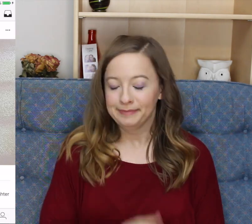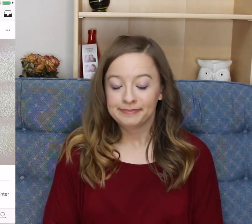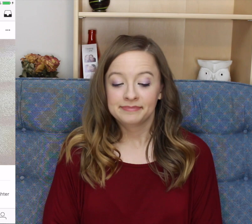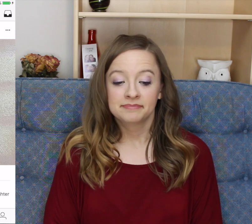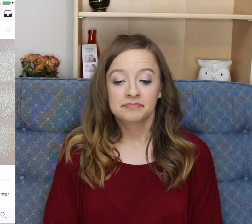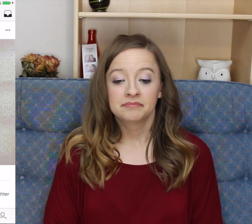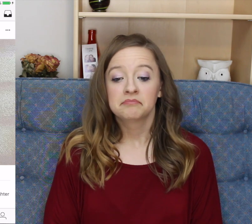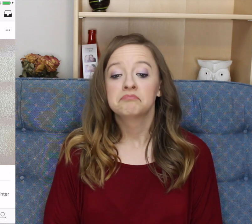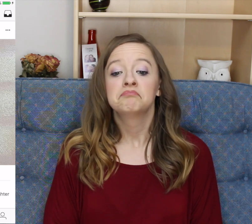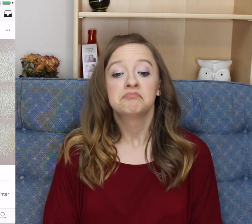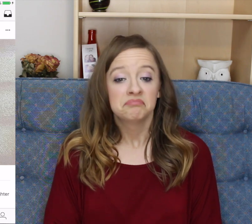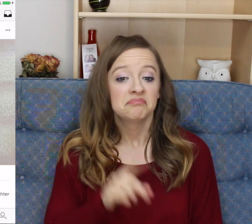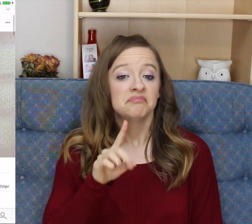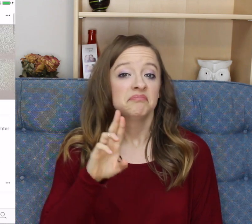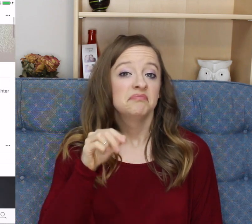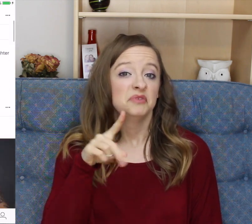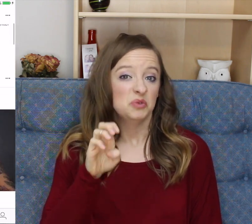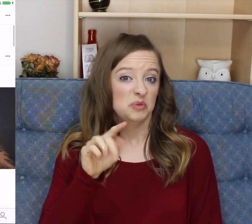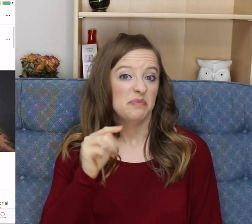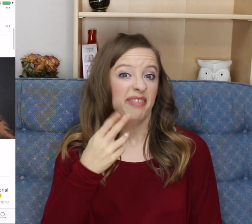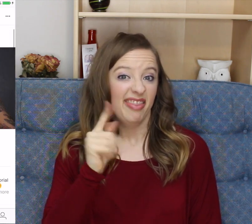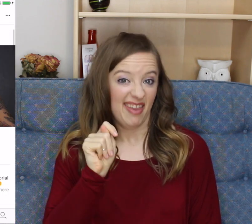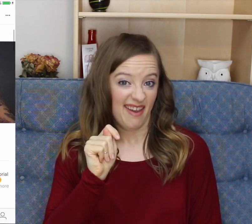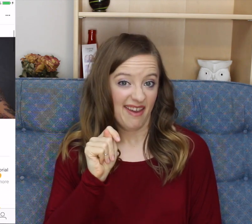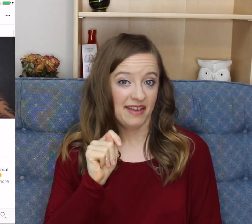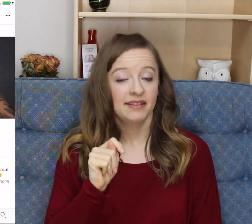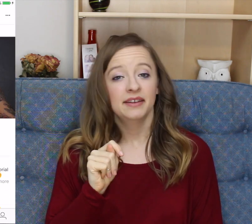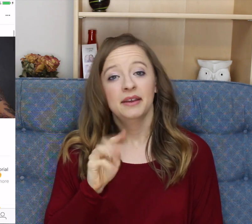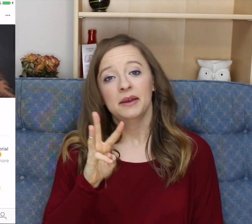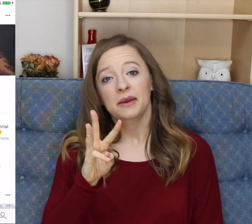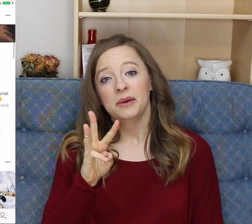Dupe That, Wife LIfe,